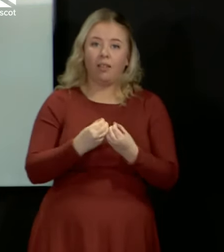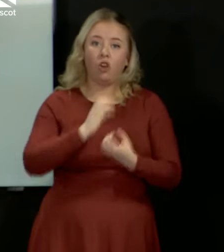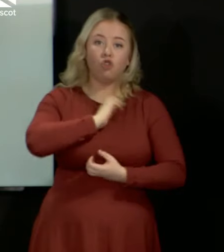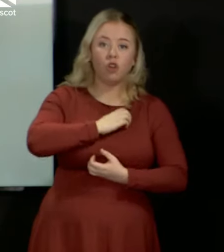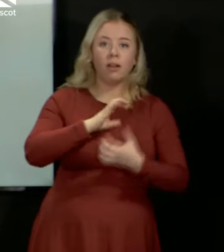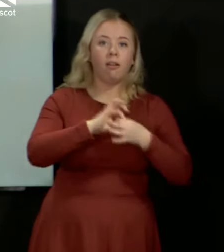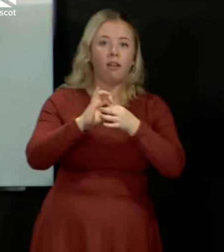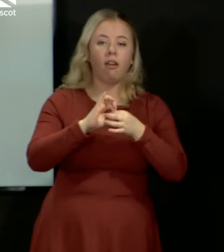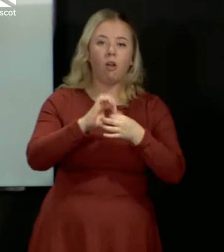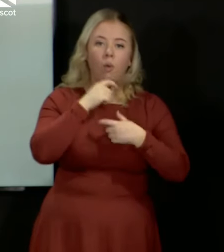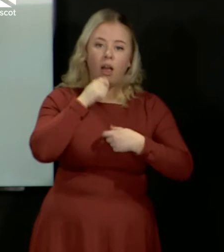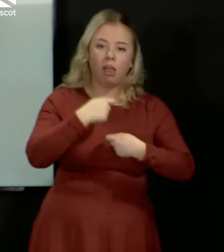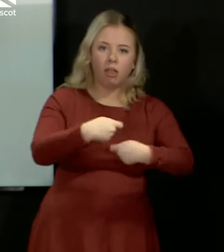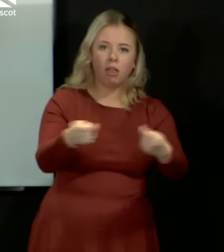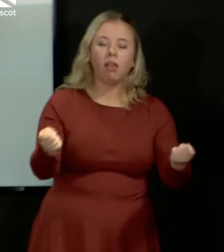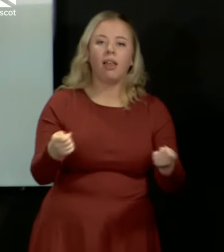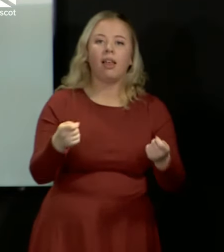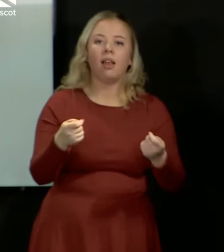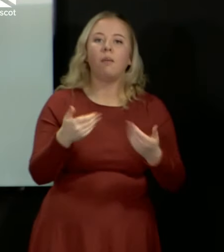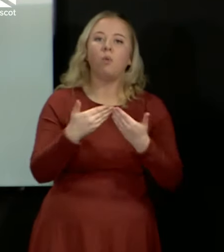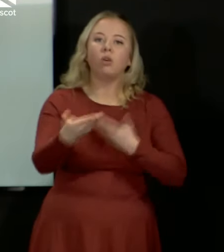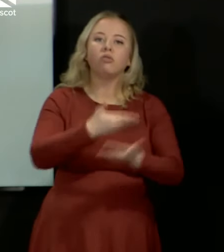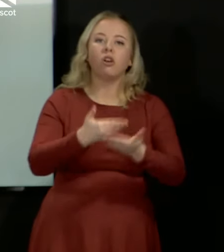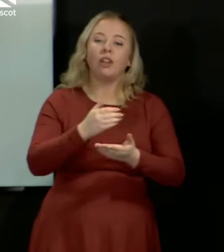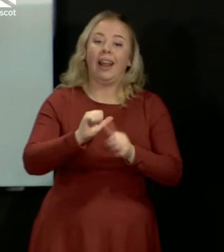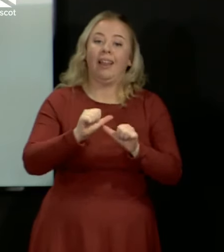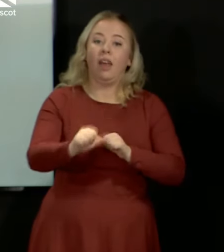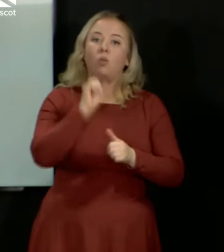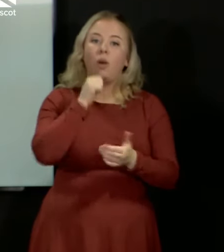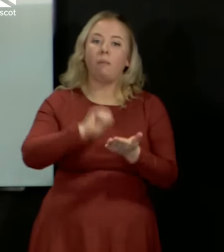further discussion and then make that publication in May. But the benefit will